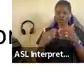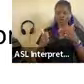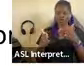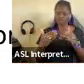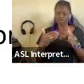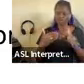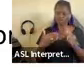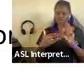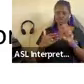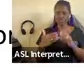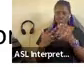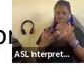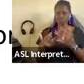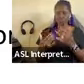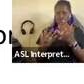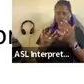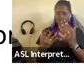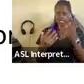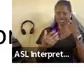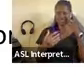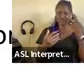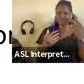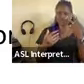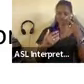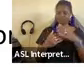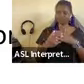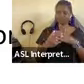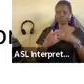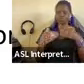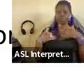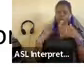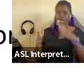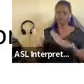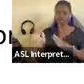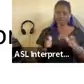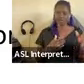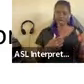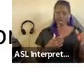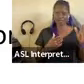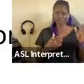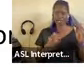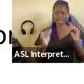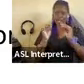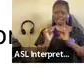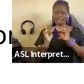But we have a plan as more money becomes available, if it comes forth from federal